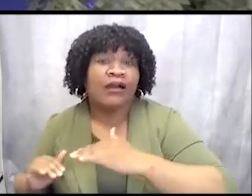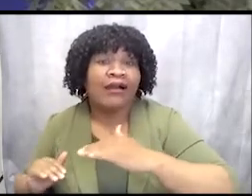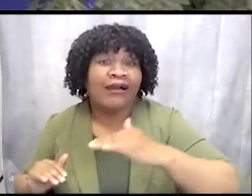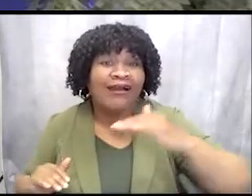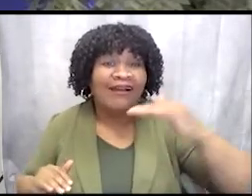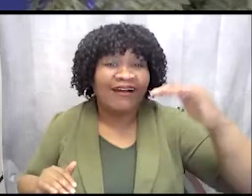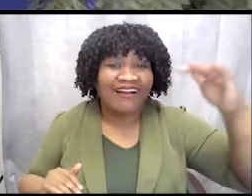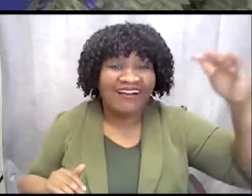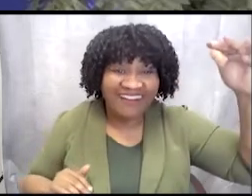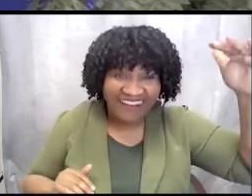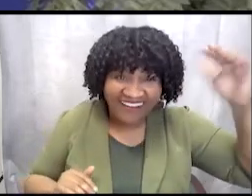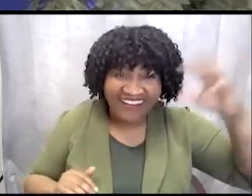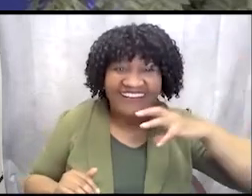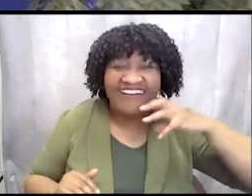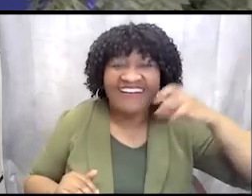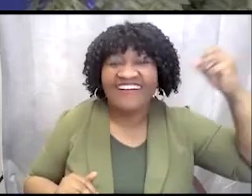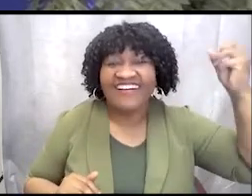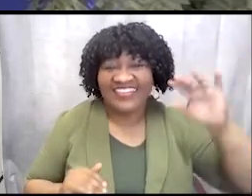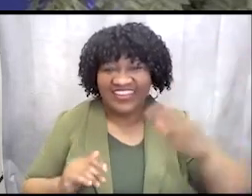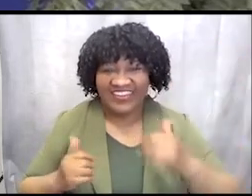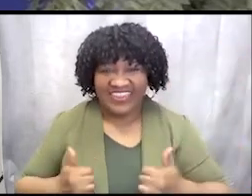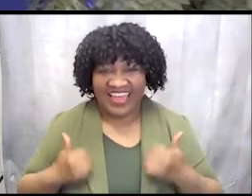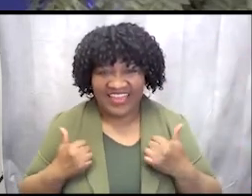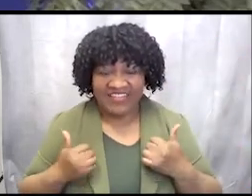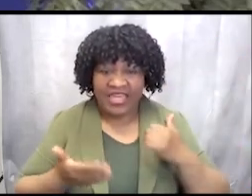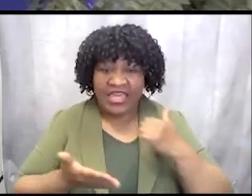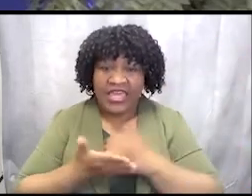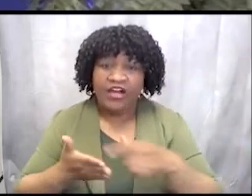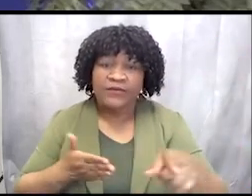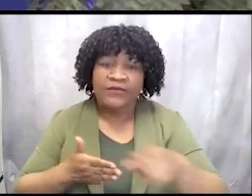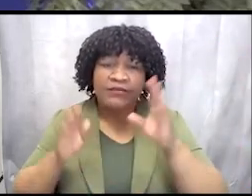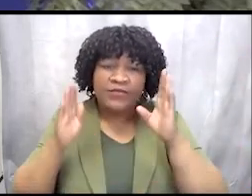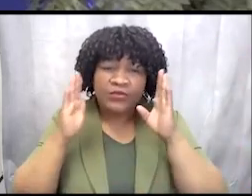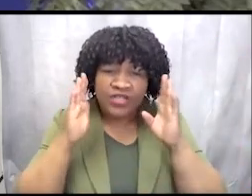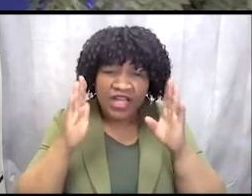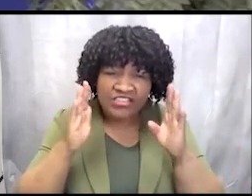And it helps you to concentrate, it helps you to focus.